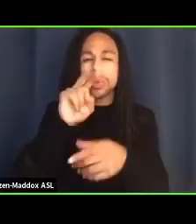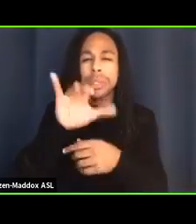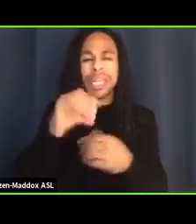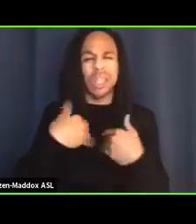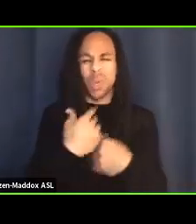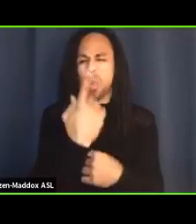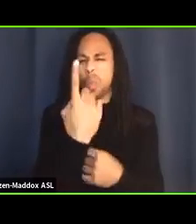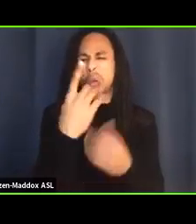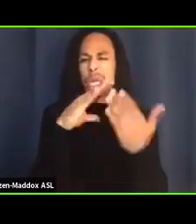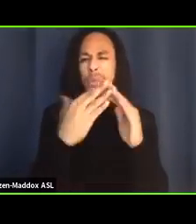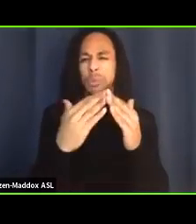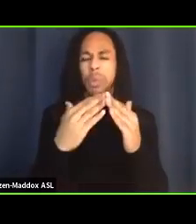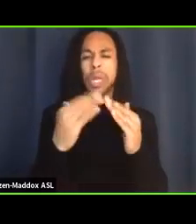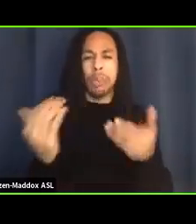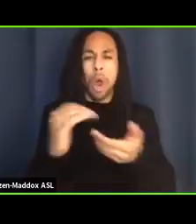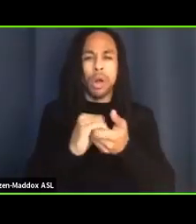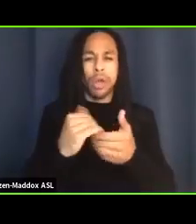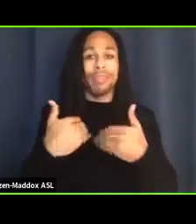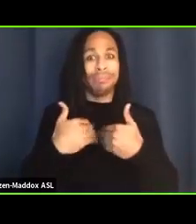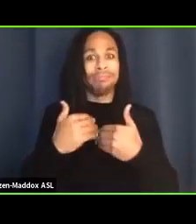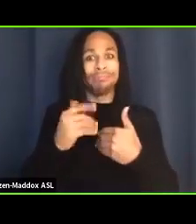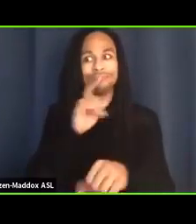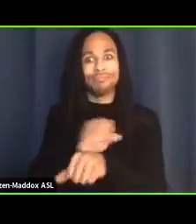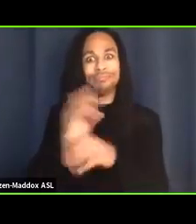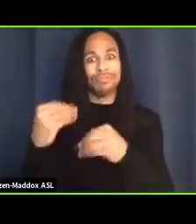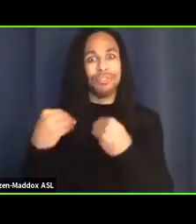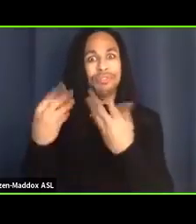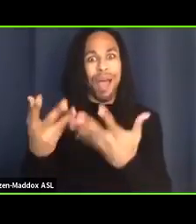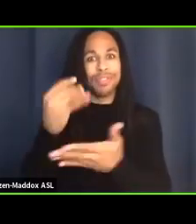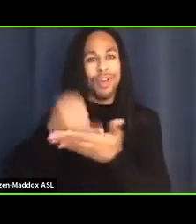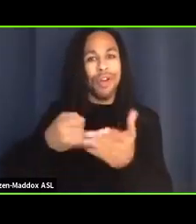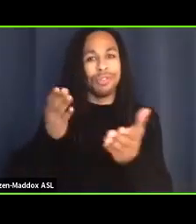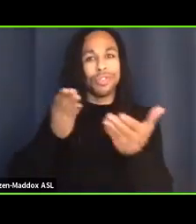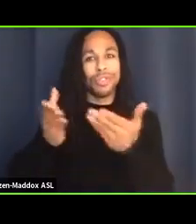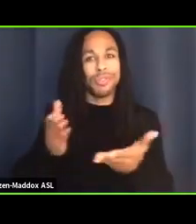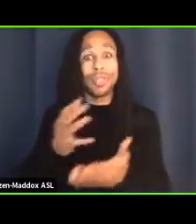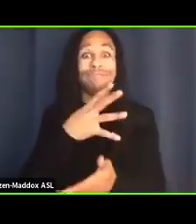The Department of Education in New York City is the largest Department of Education